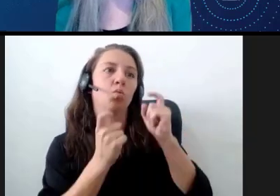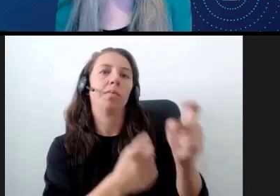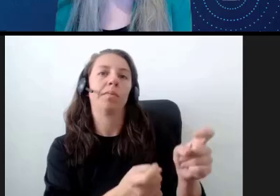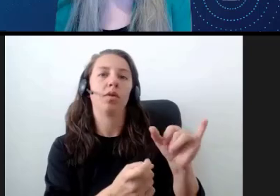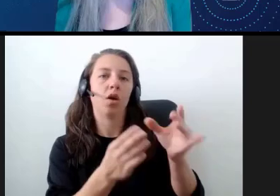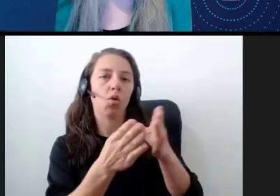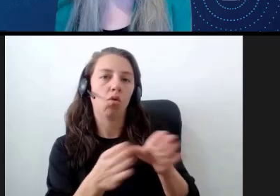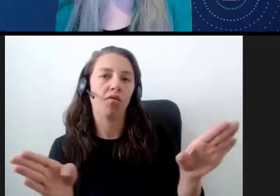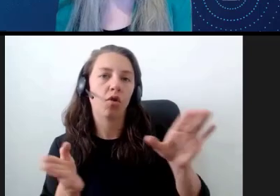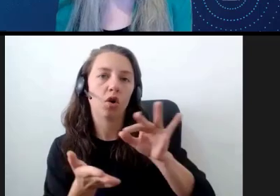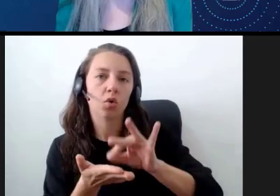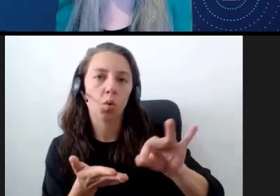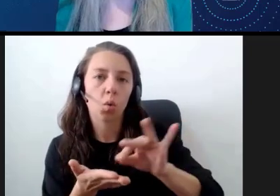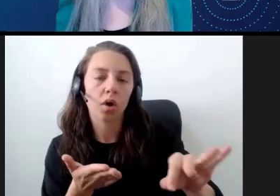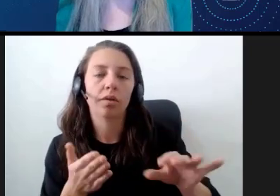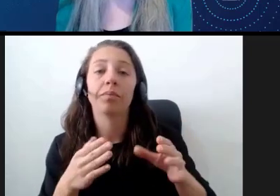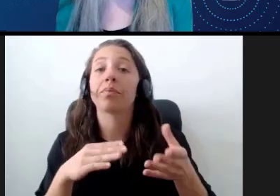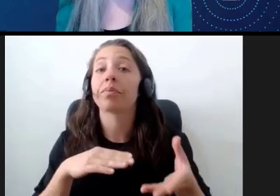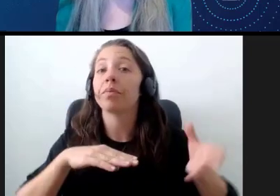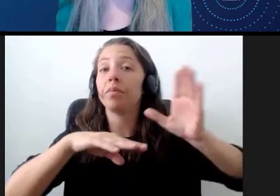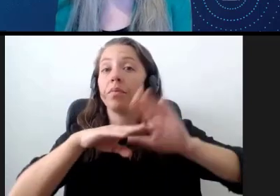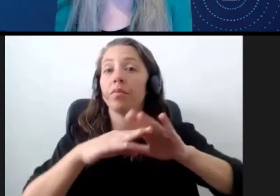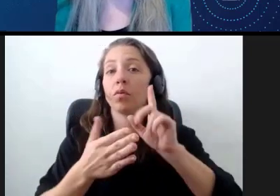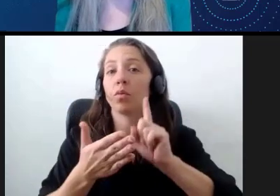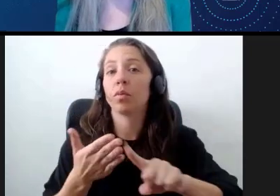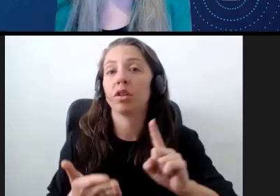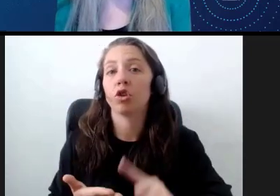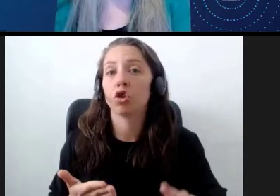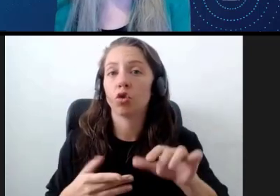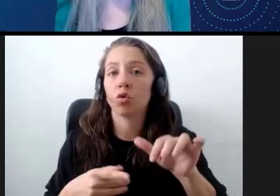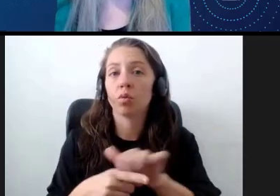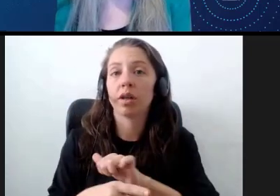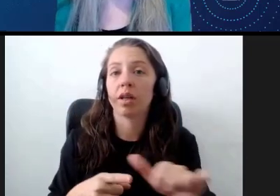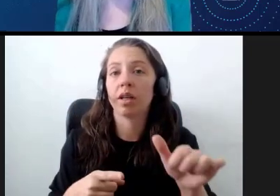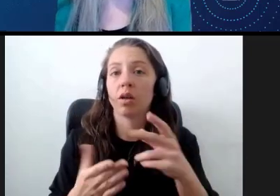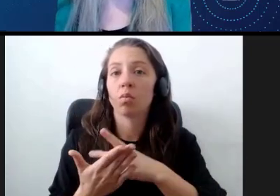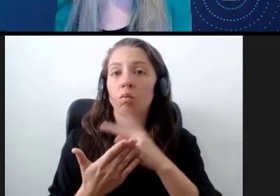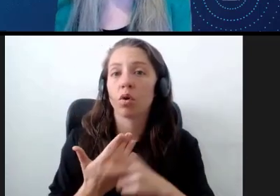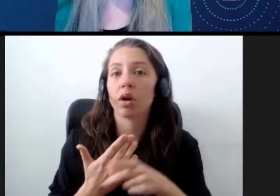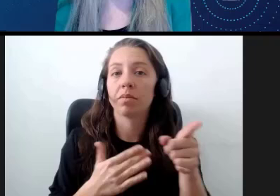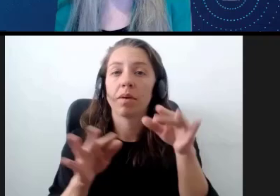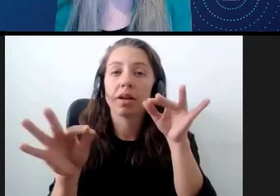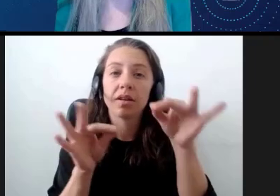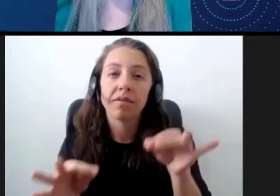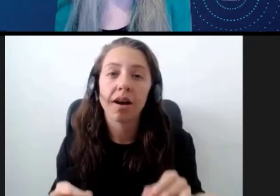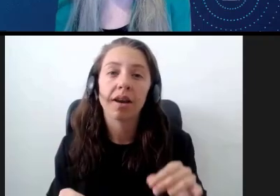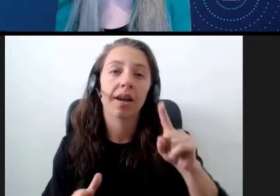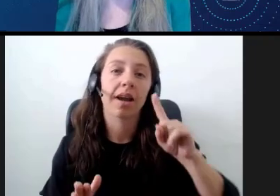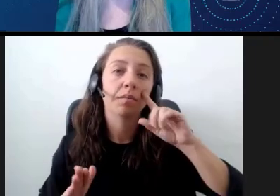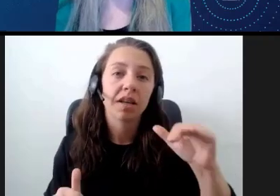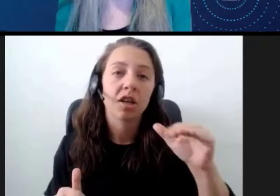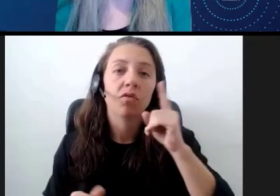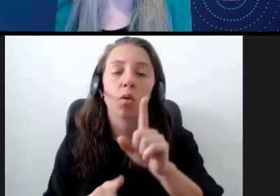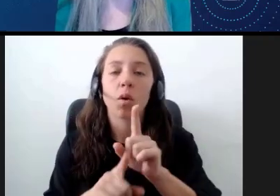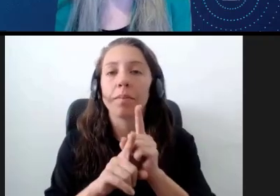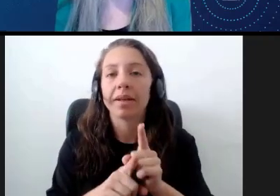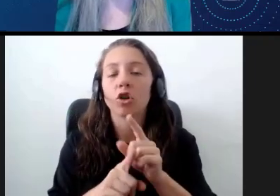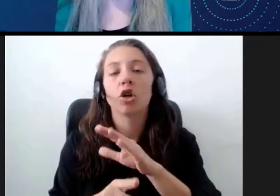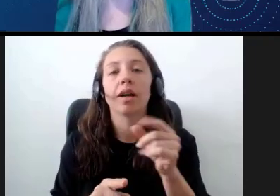Enhance research training programs by further defining expectations for mentor training and for clarifying positive outcomes